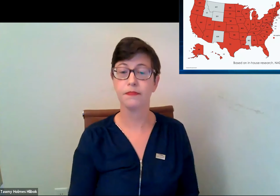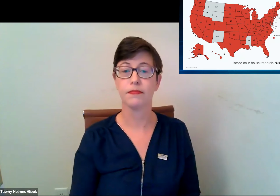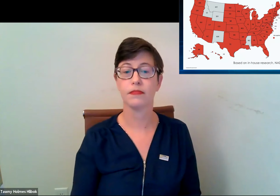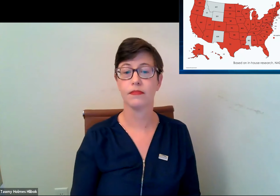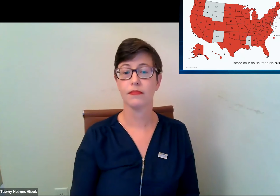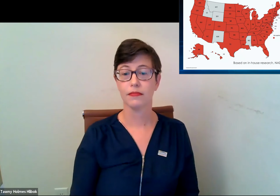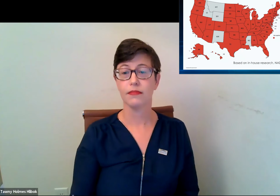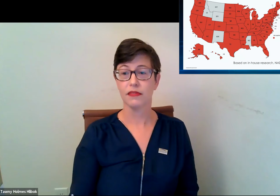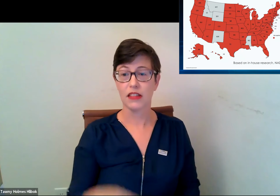here's an example.